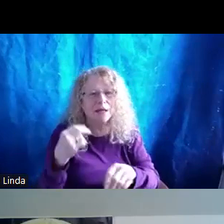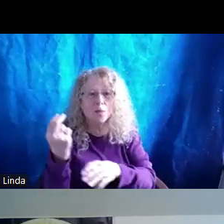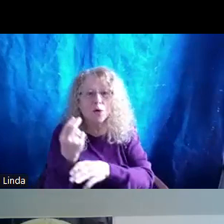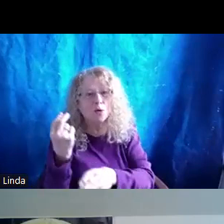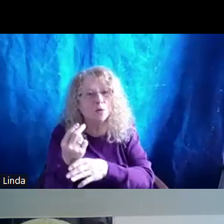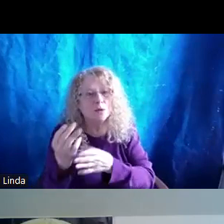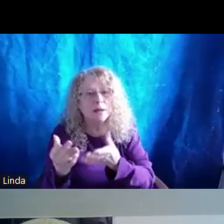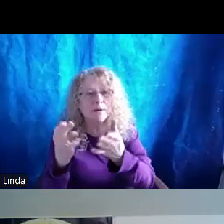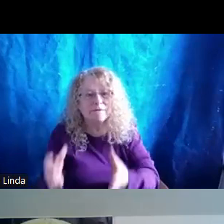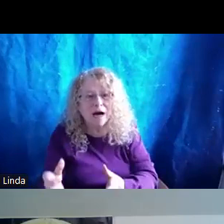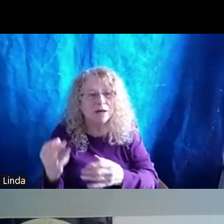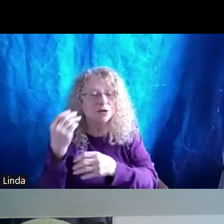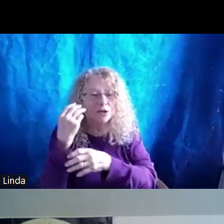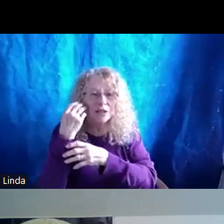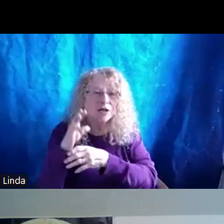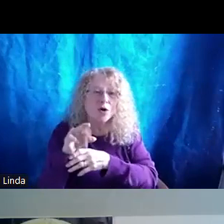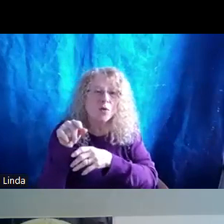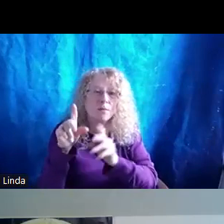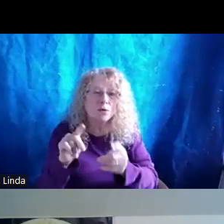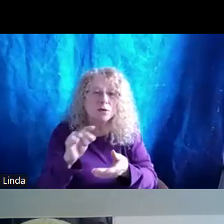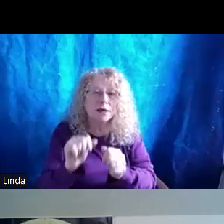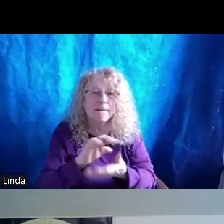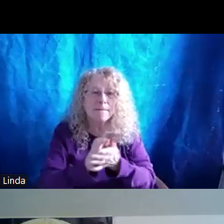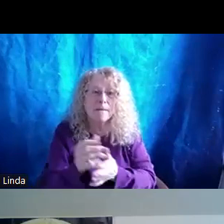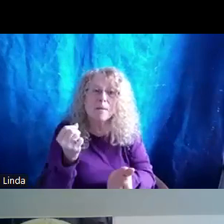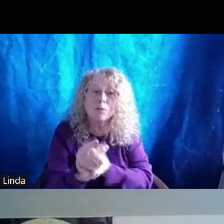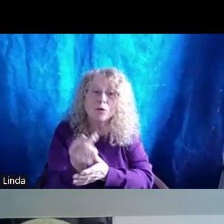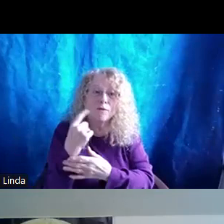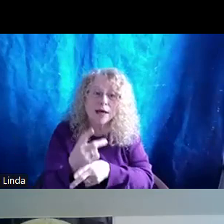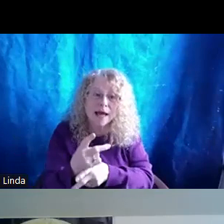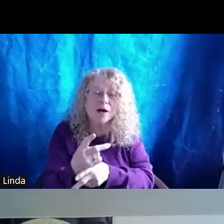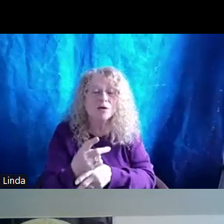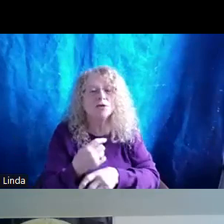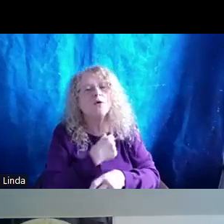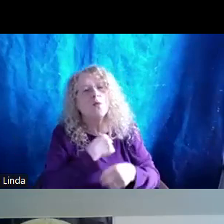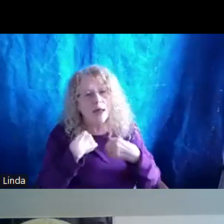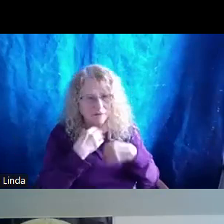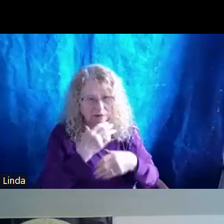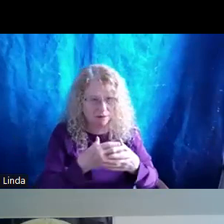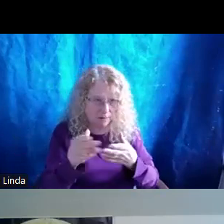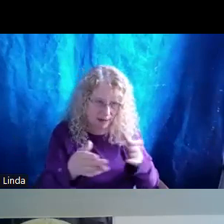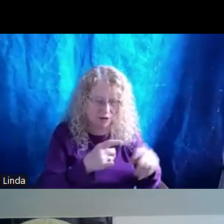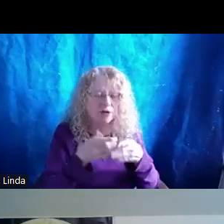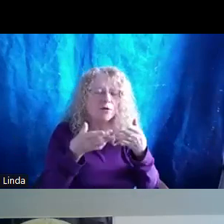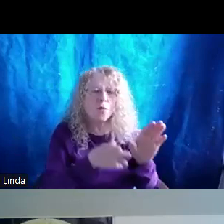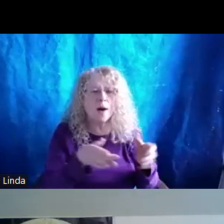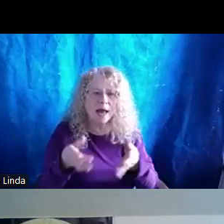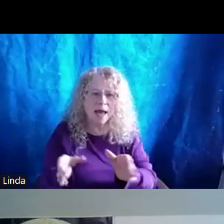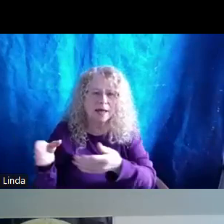APPROVED FOR CARE. SO YEAH WE DEFINITELY HAVE SOME PLANS ON DIFFERENT WAYS THAT WE CAN TRY AND OUTREACH.